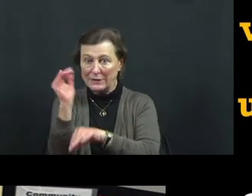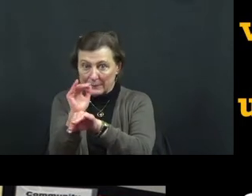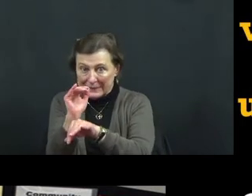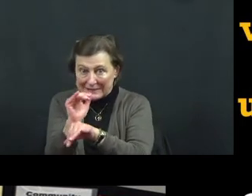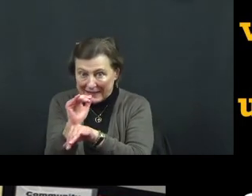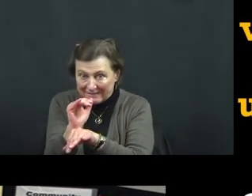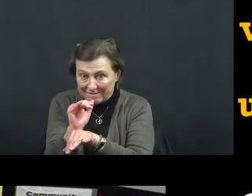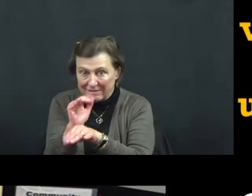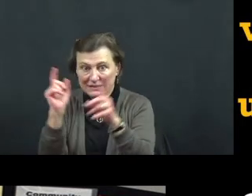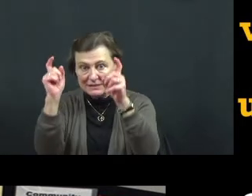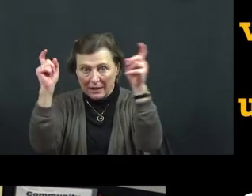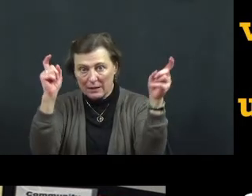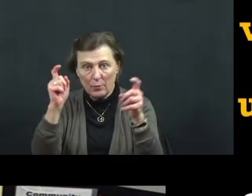So, please stay tuned for that.